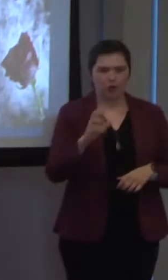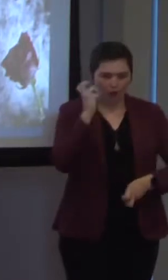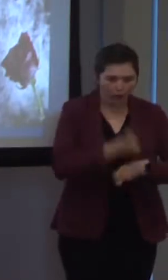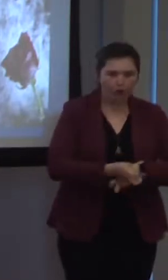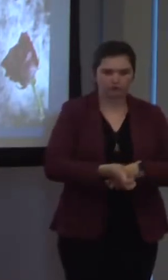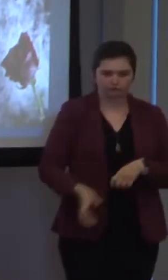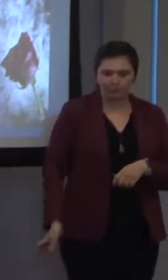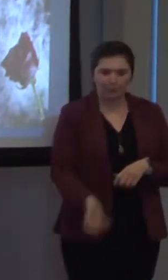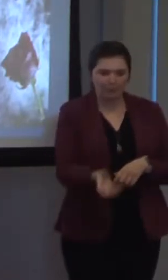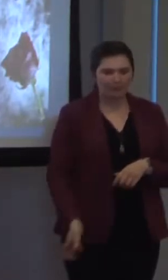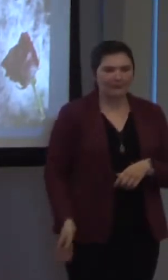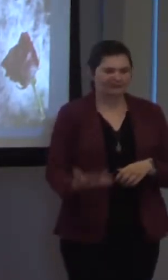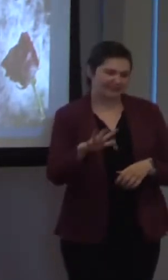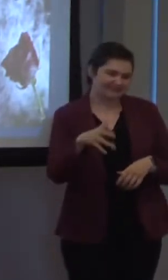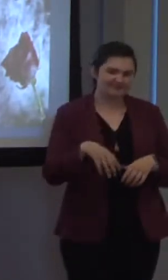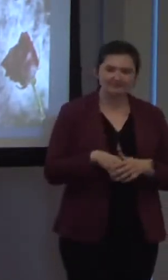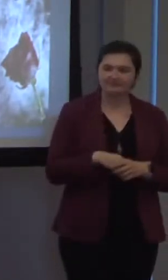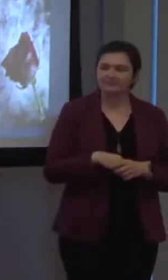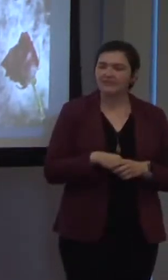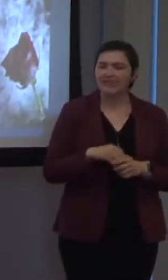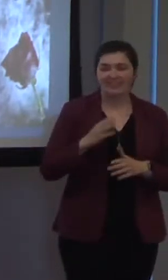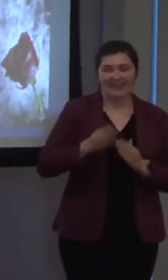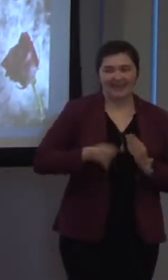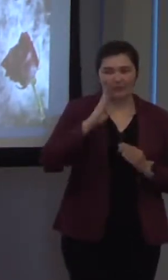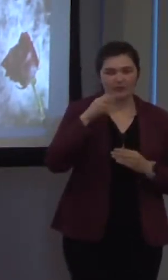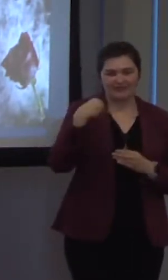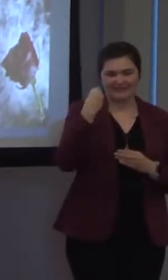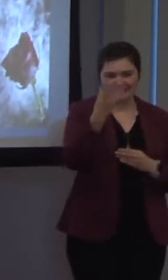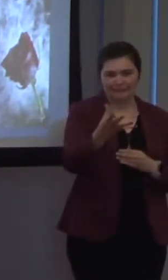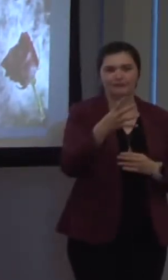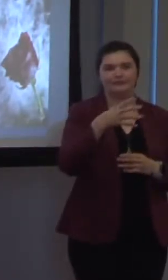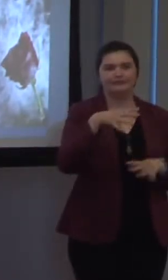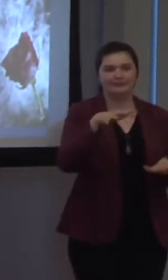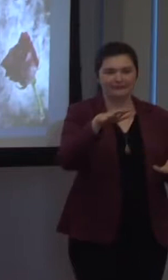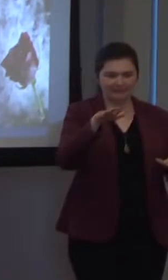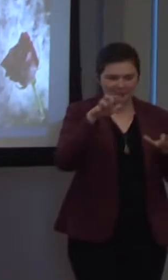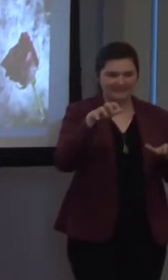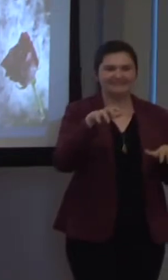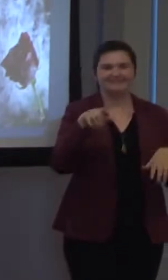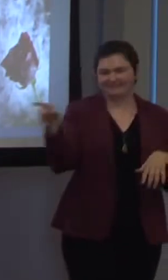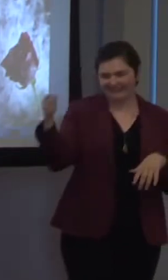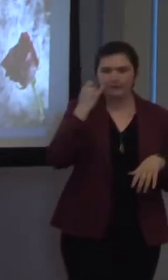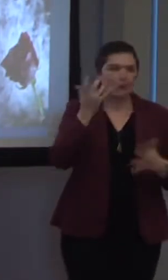And then, at the end, if you guys stick around, I will be handing out frozen marshmallows, for those who would like one.